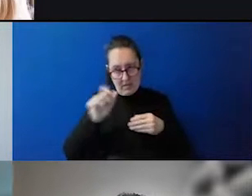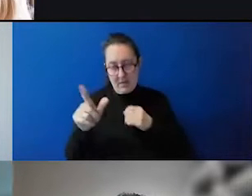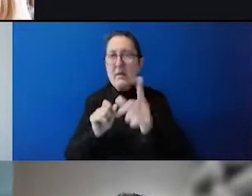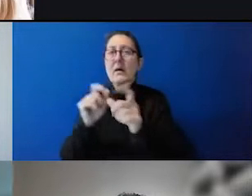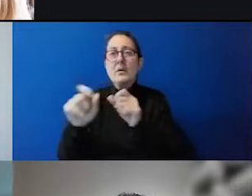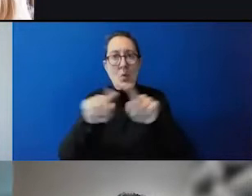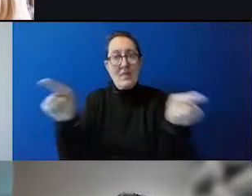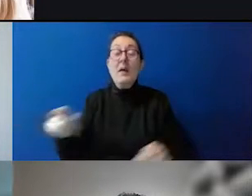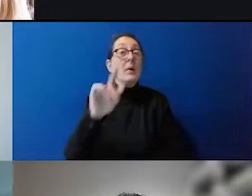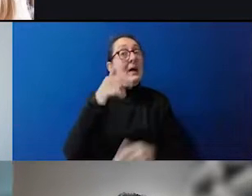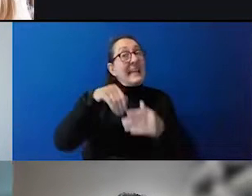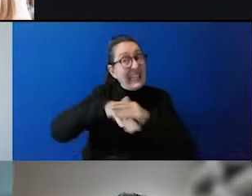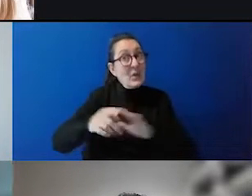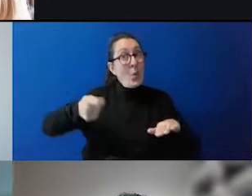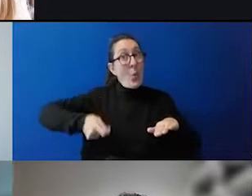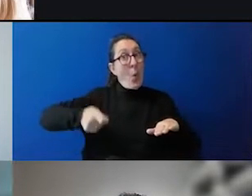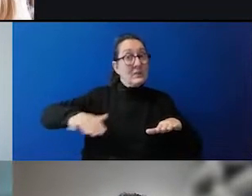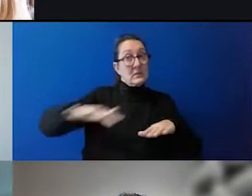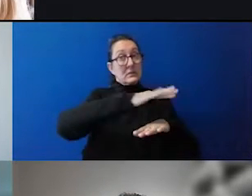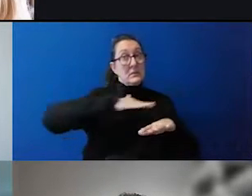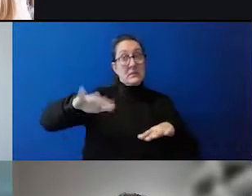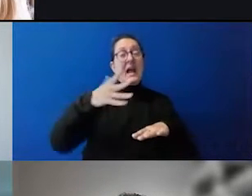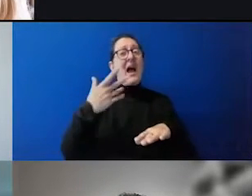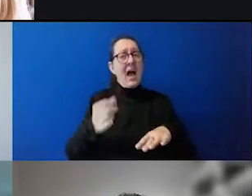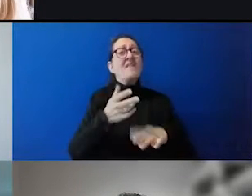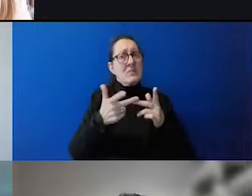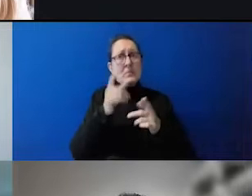and see us and get some advice and assistance and depending on their circumstances we can we